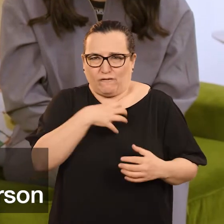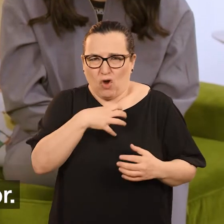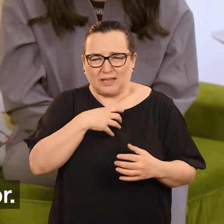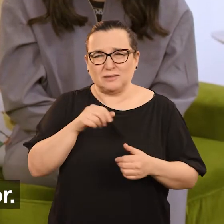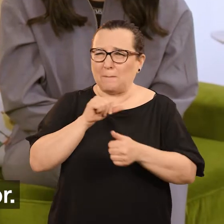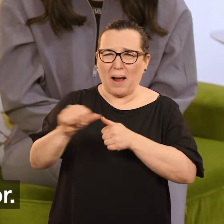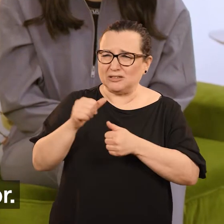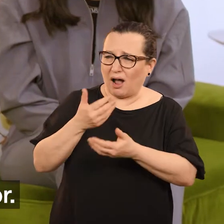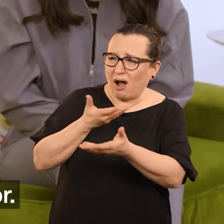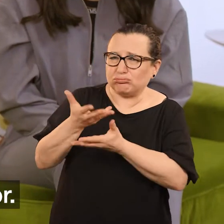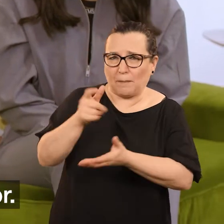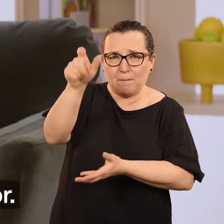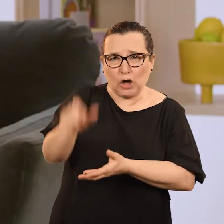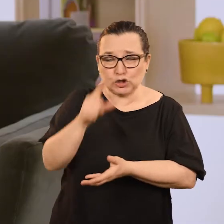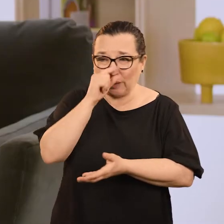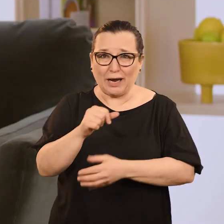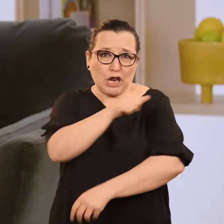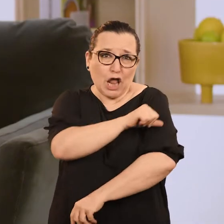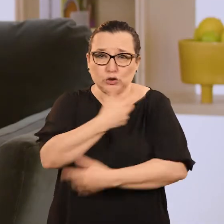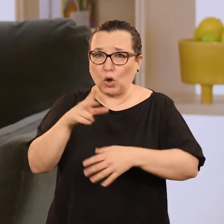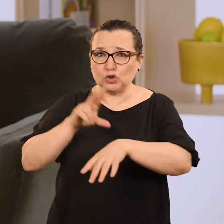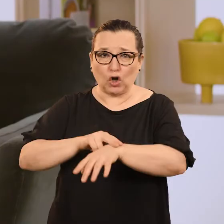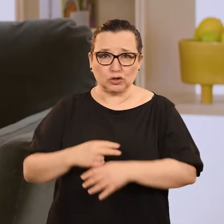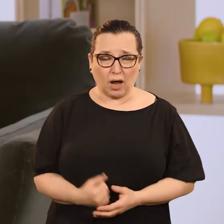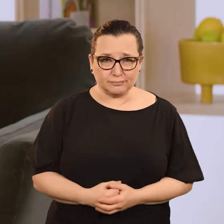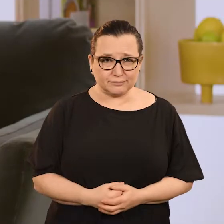whether it's a nurse or a doctor. The thing to remember is you are in control.